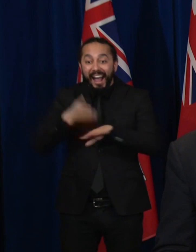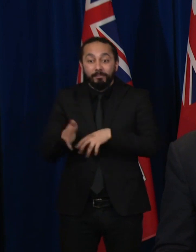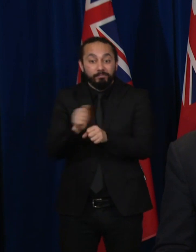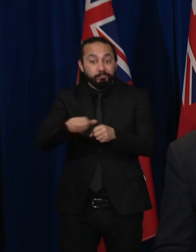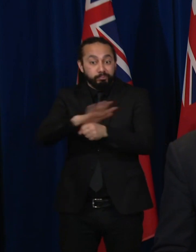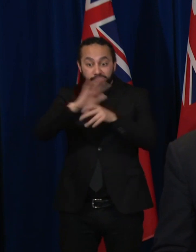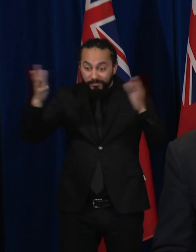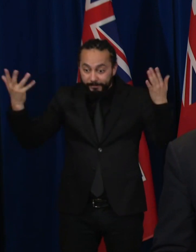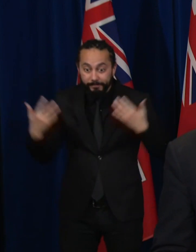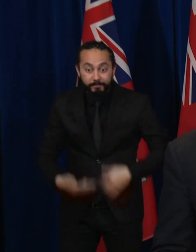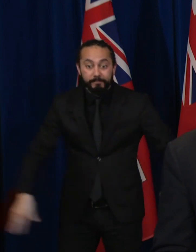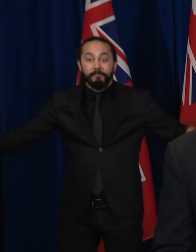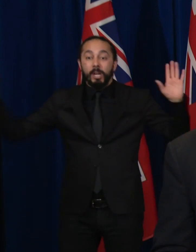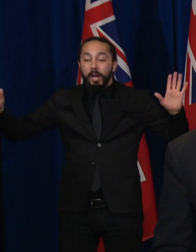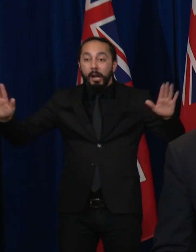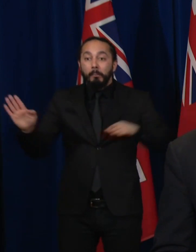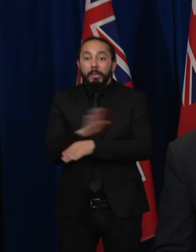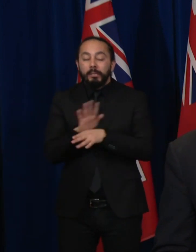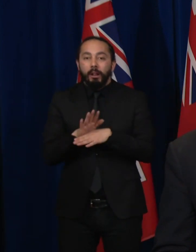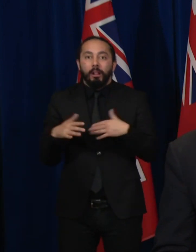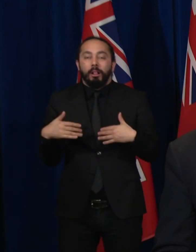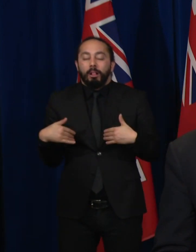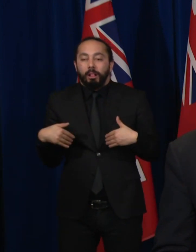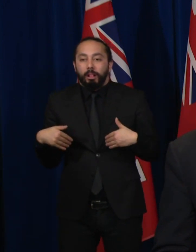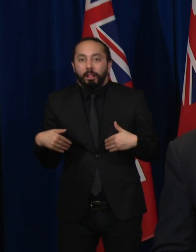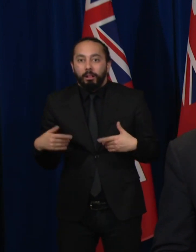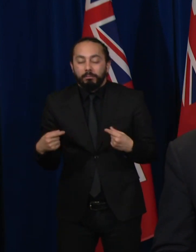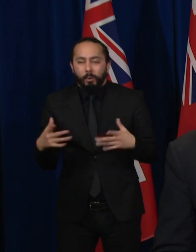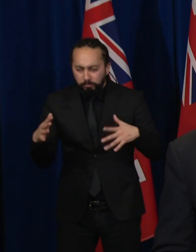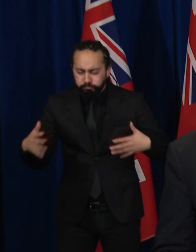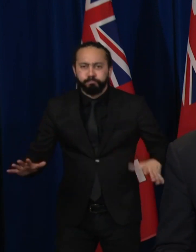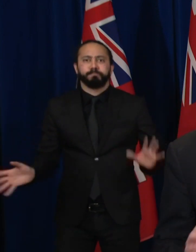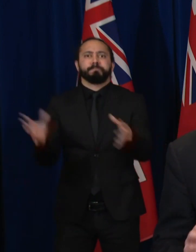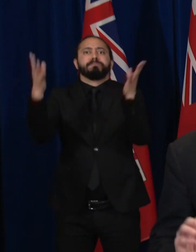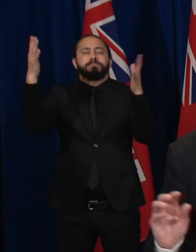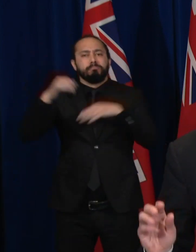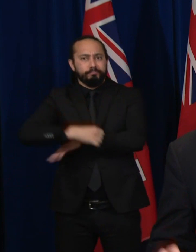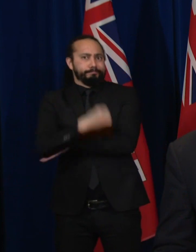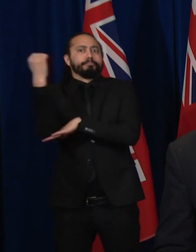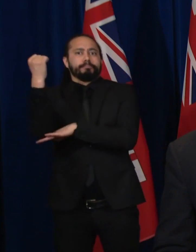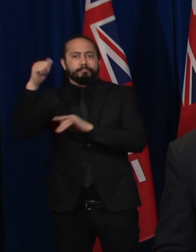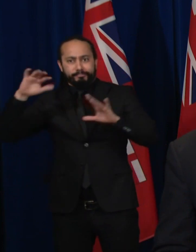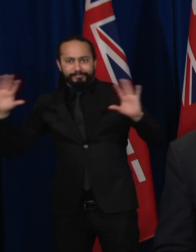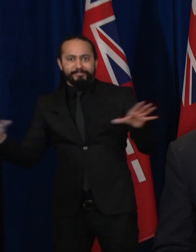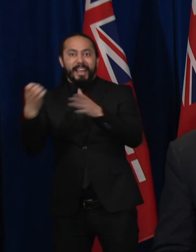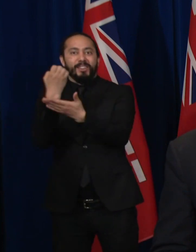has been resolved by the acts that the premier and health minister have talked about, the economy will be there to bounce back.